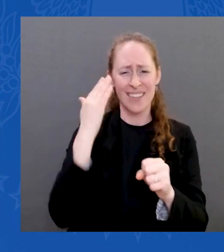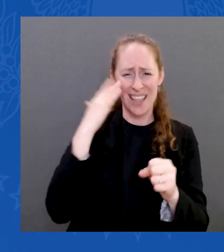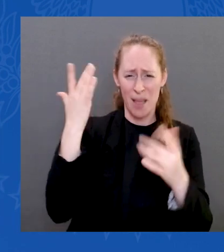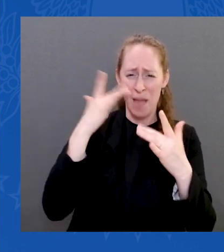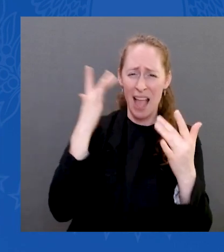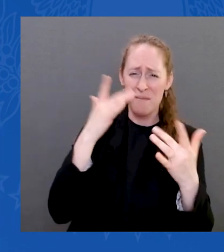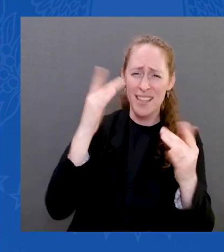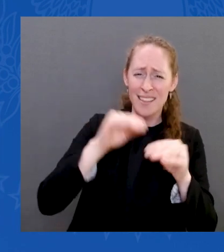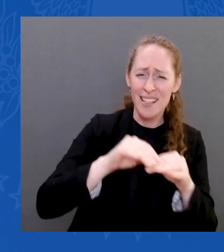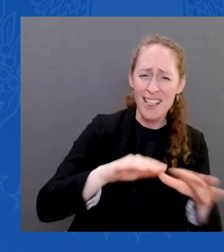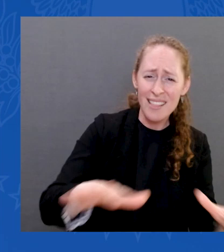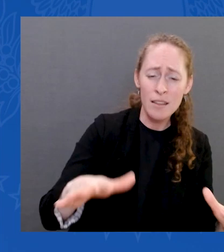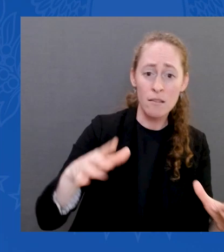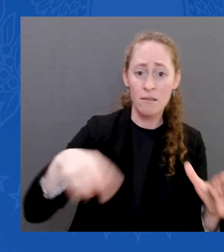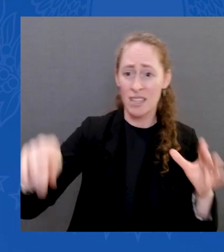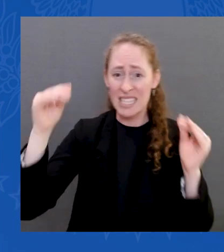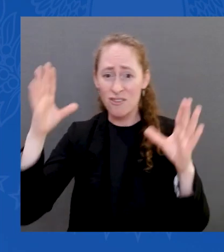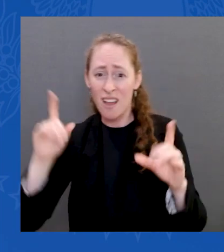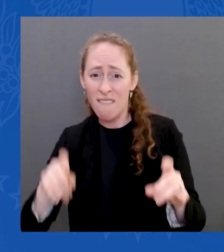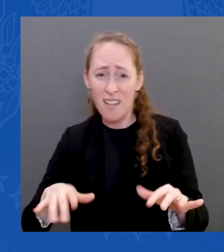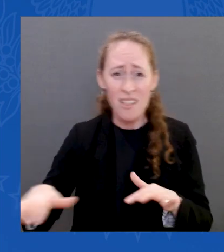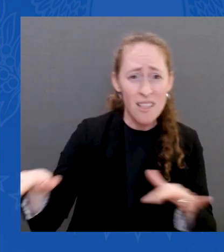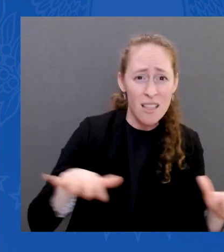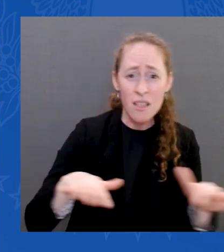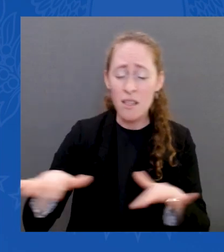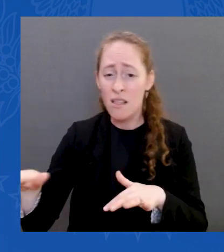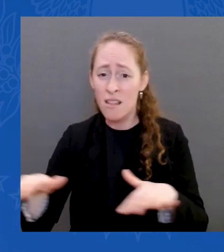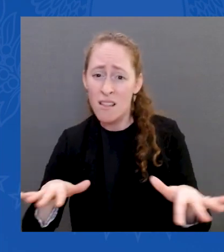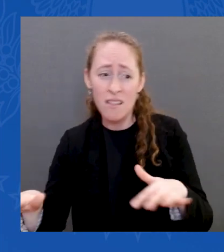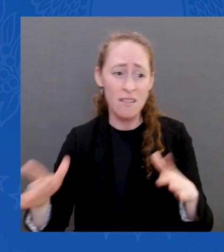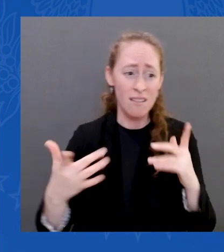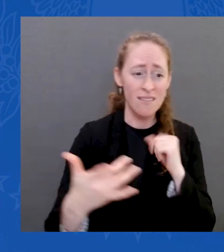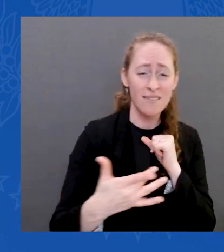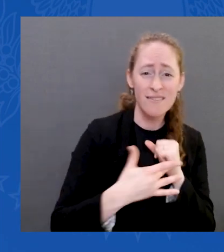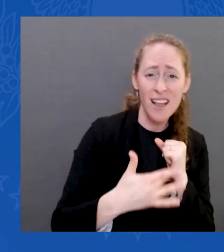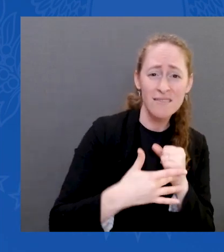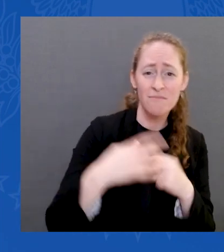you had to be tech support, you had to be moral support, you had to be -- you had to be health support.